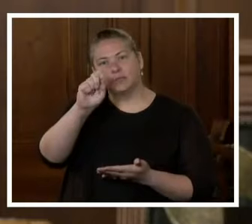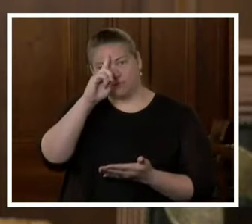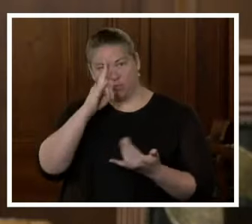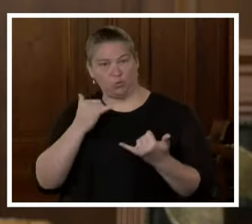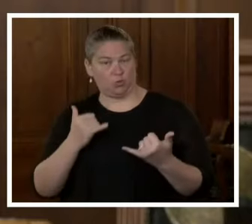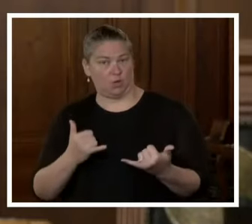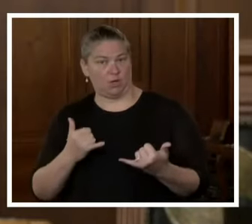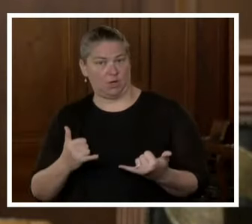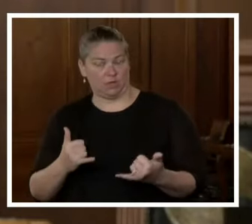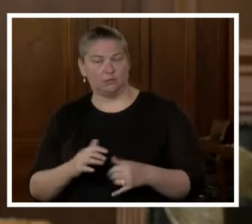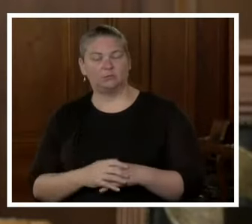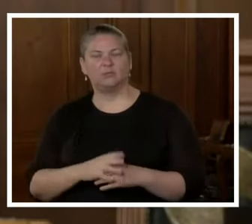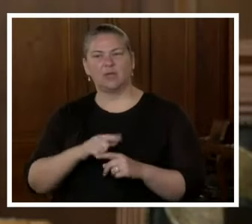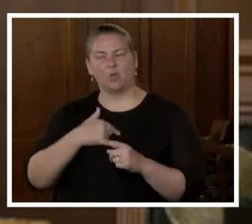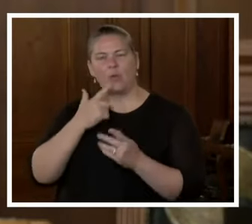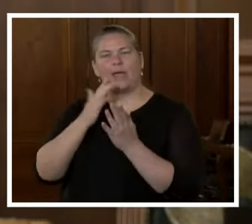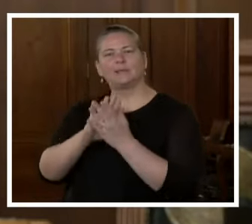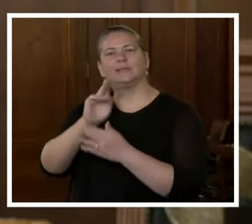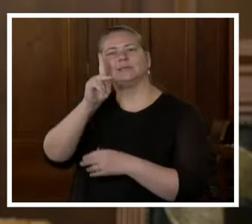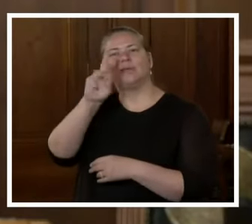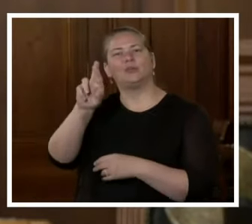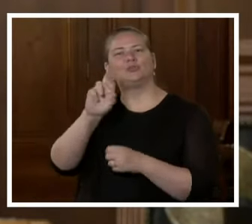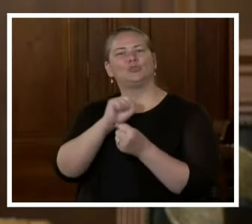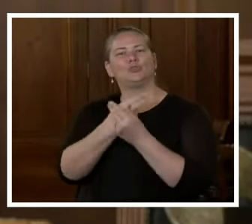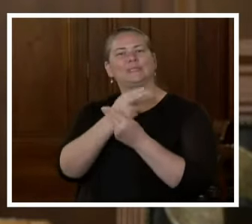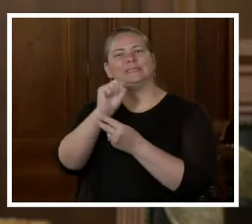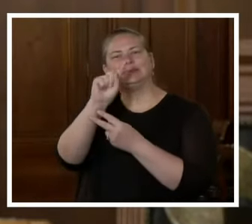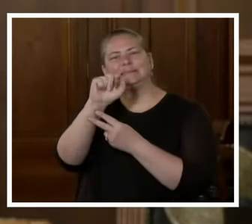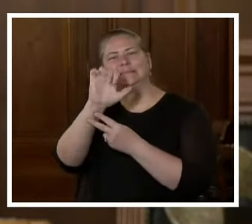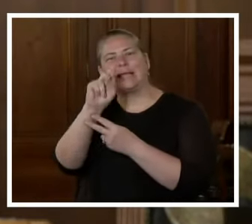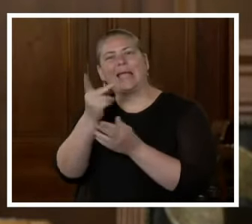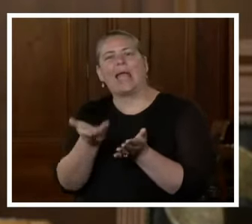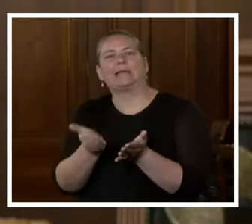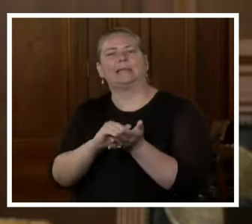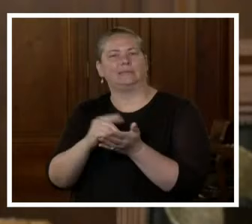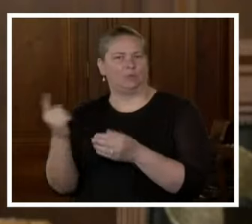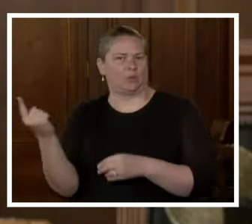CAUSE FOR ALARM, THOUGH IT IS AT LEAST A REMINDER, JUST LIKE WHAT